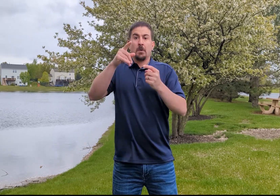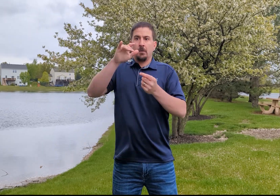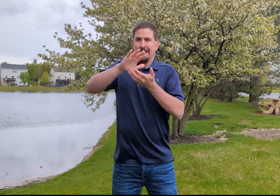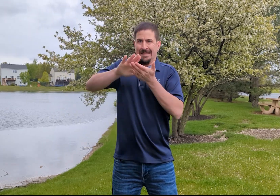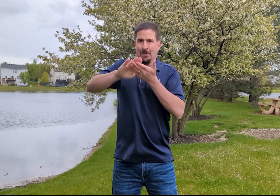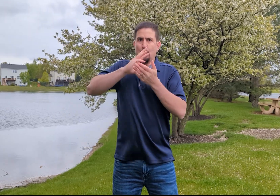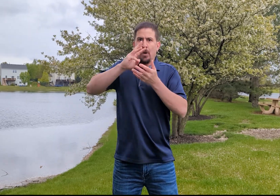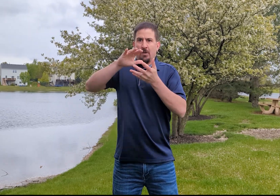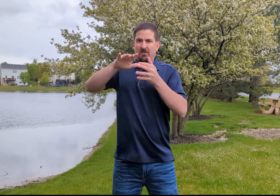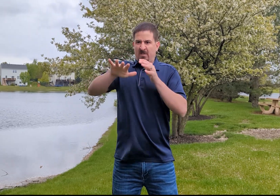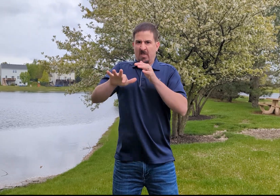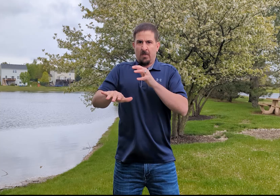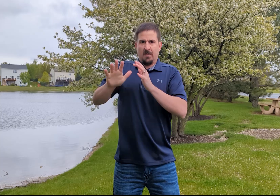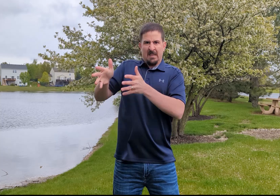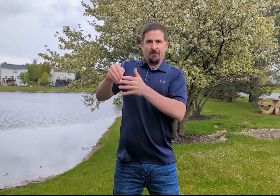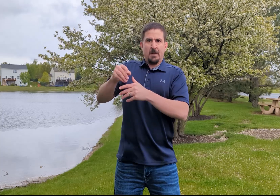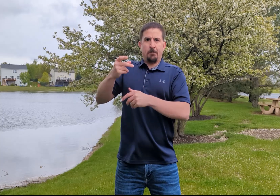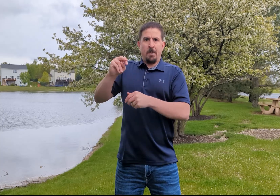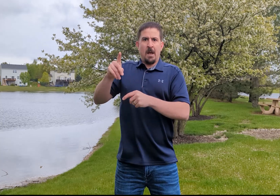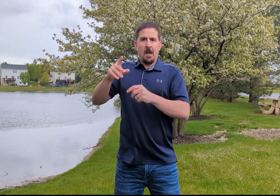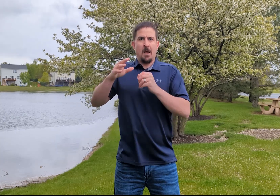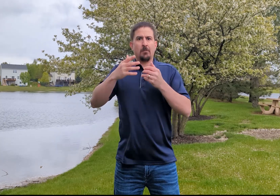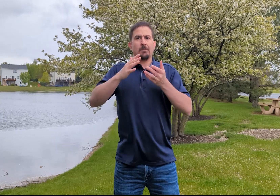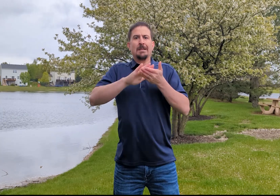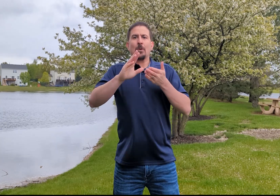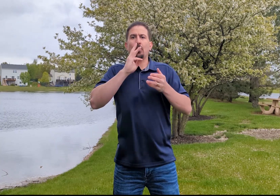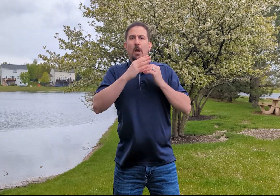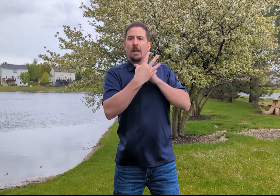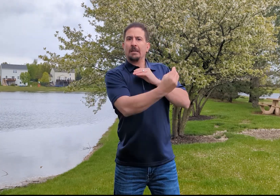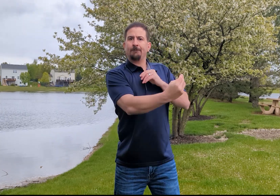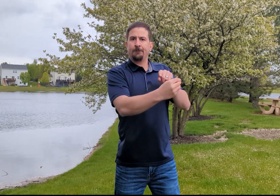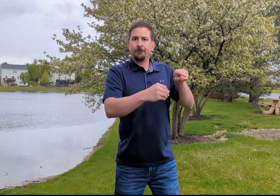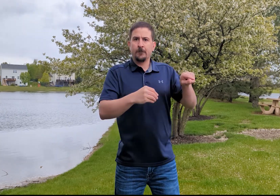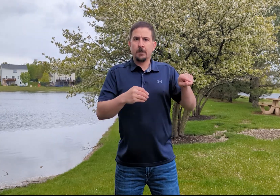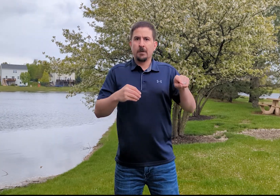In this case, the solids would settle in the pond while the clean water would exit the system.